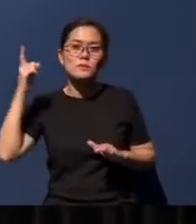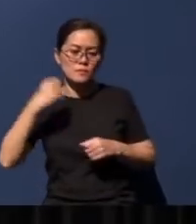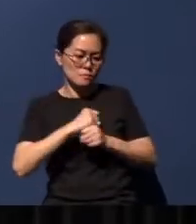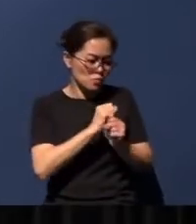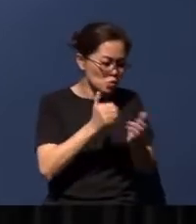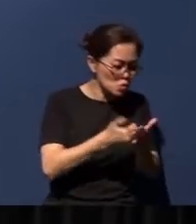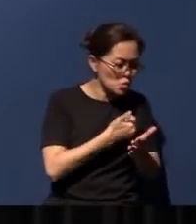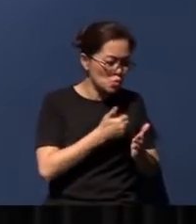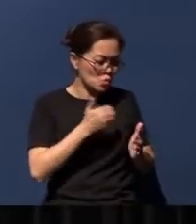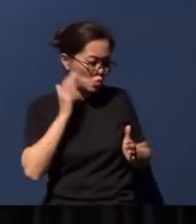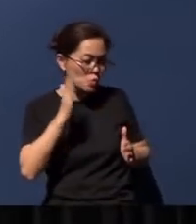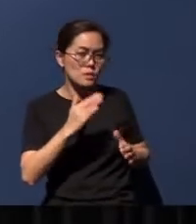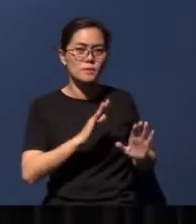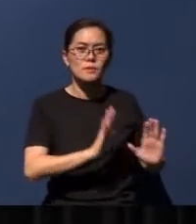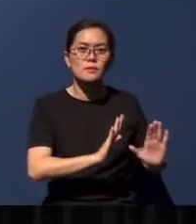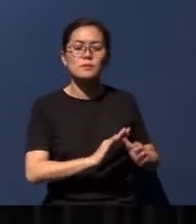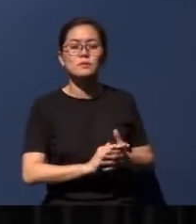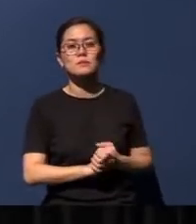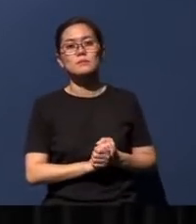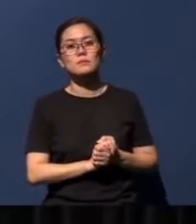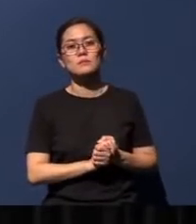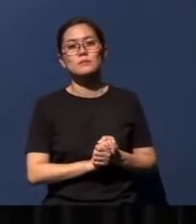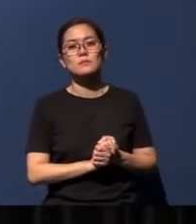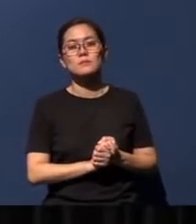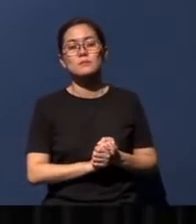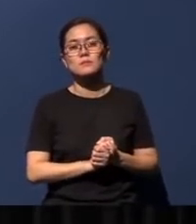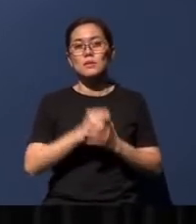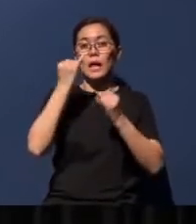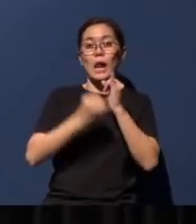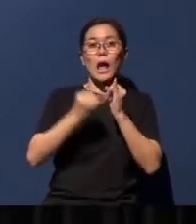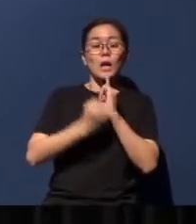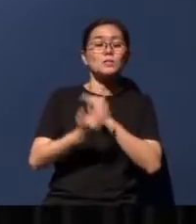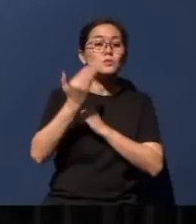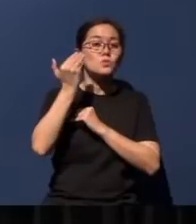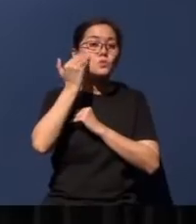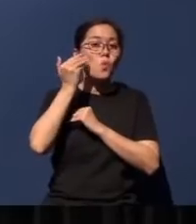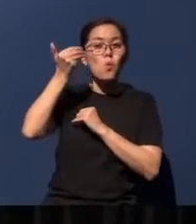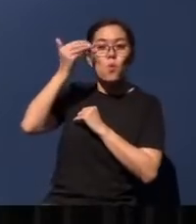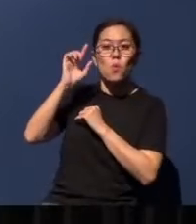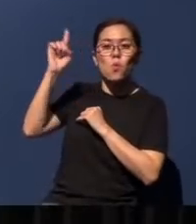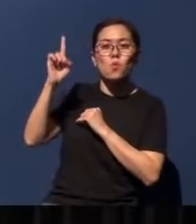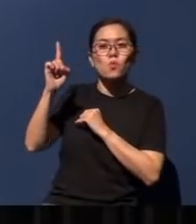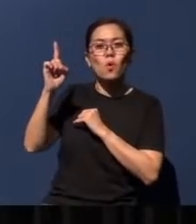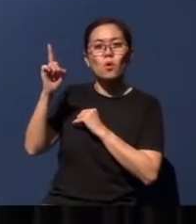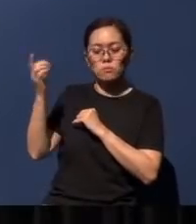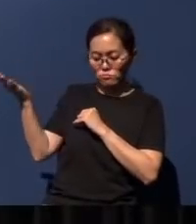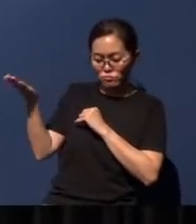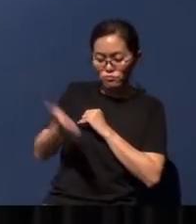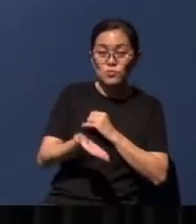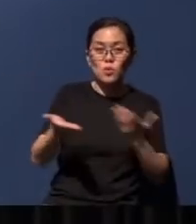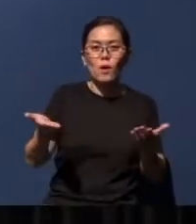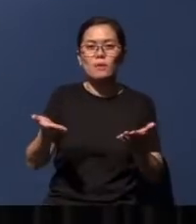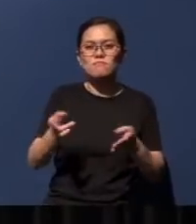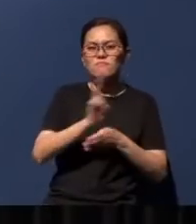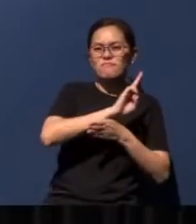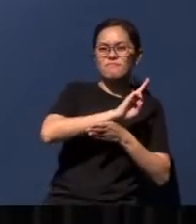and He will restore us. And lastly, knowing that God will bring about an ultimate restoration of the